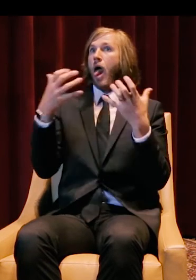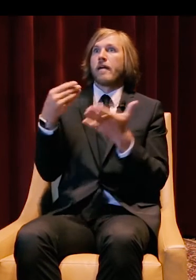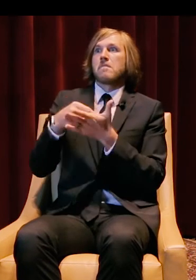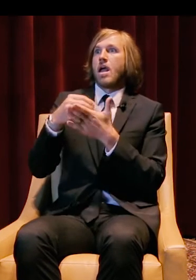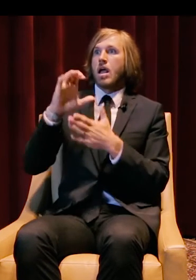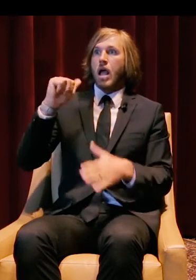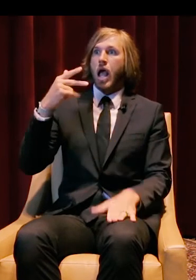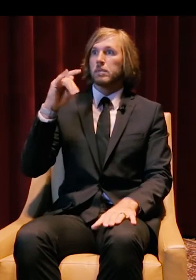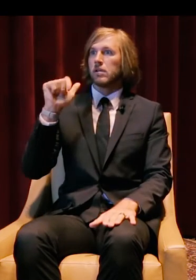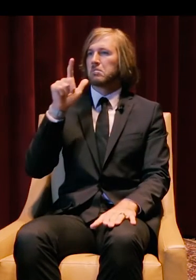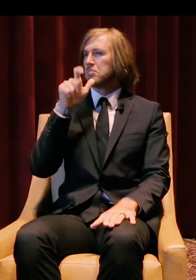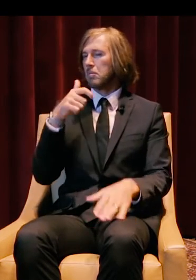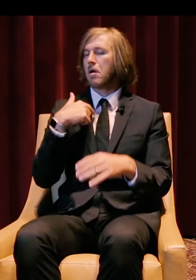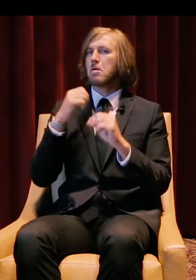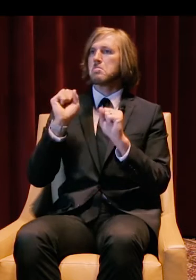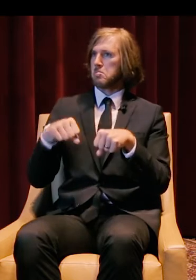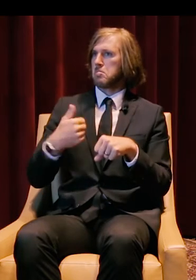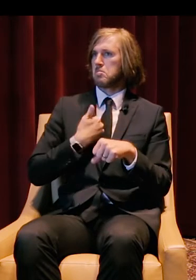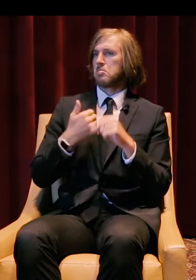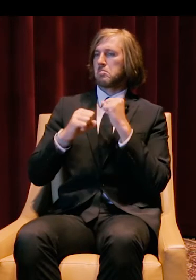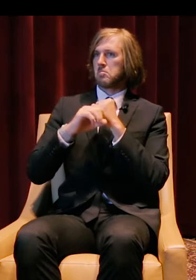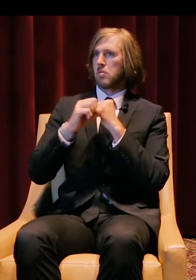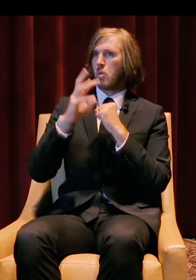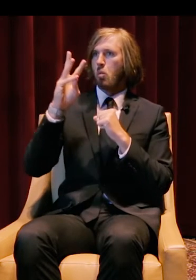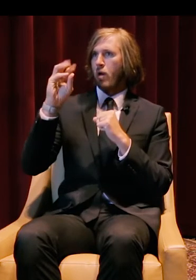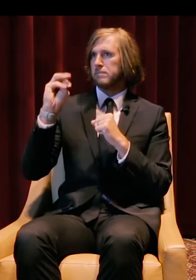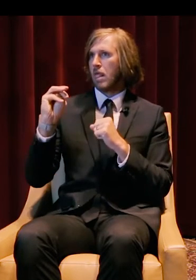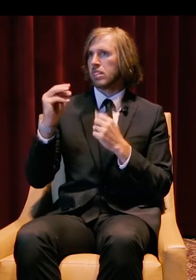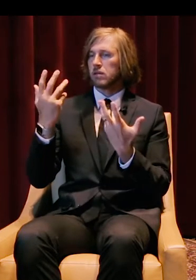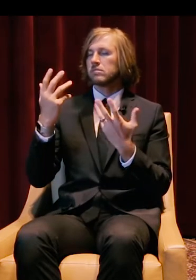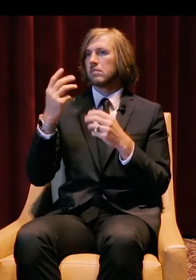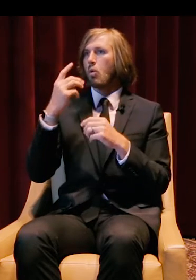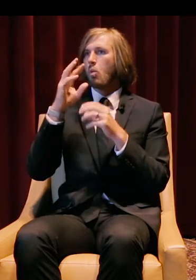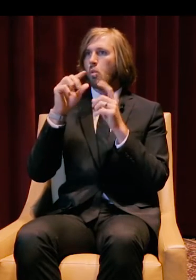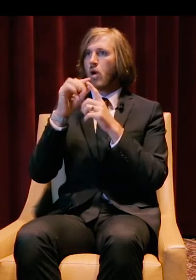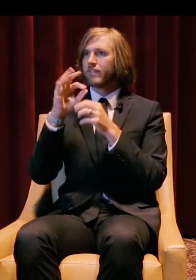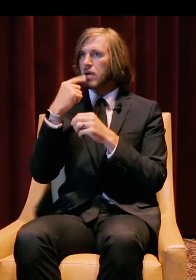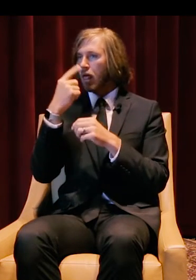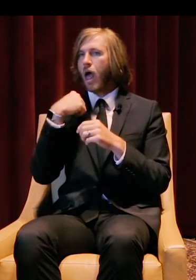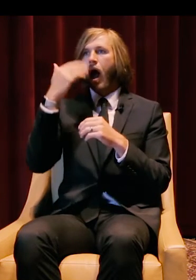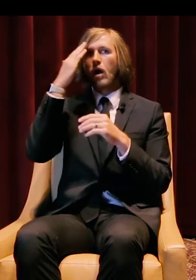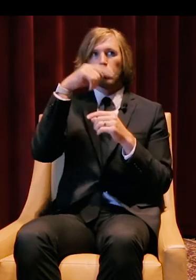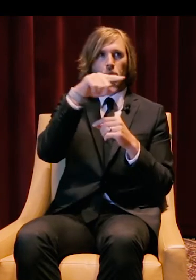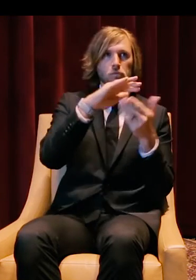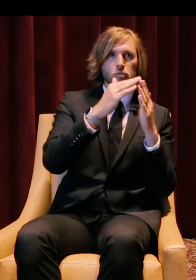I could do a lot of marketing by word of mouth. I knew people in the community, they knew me.